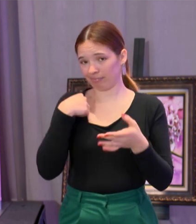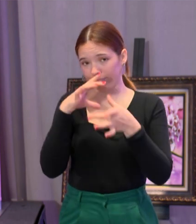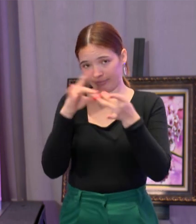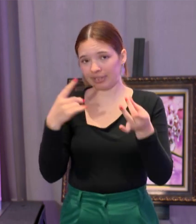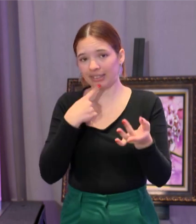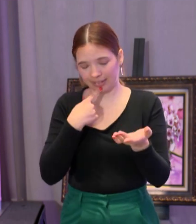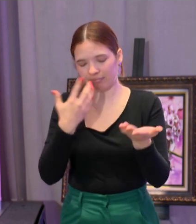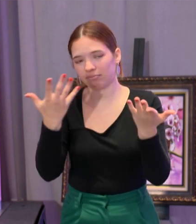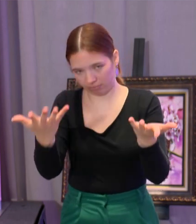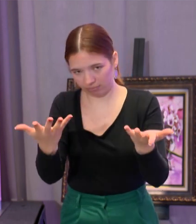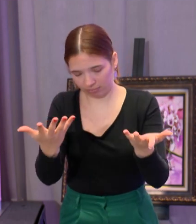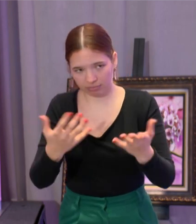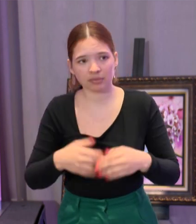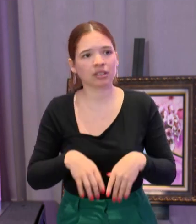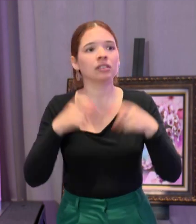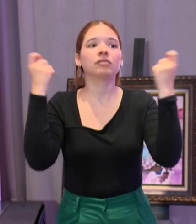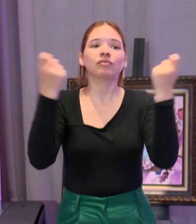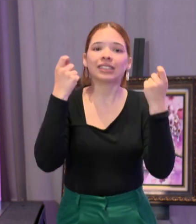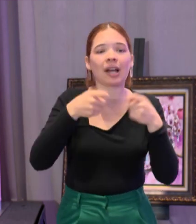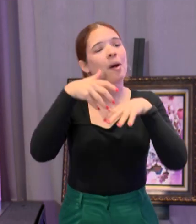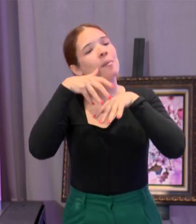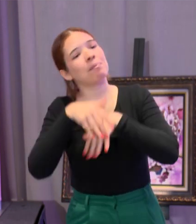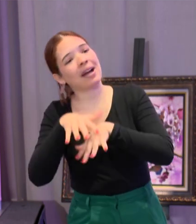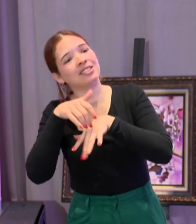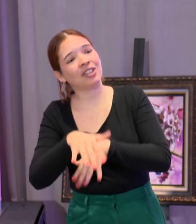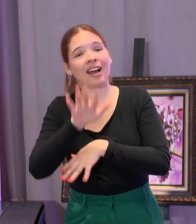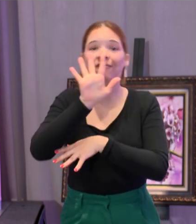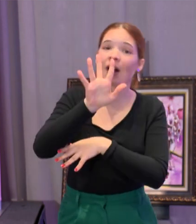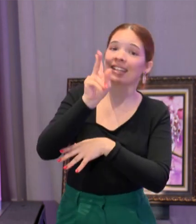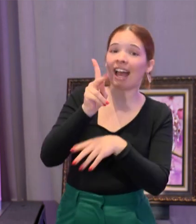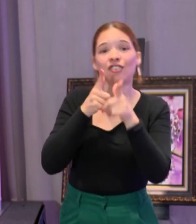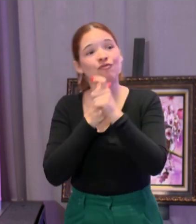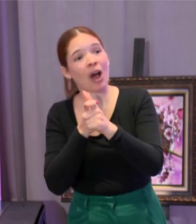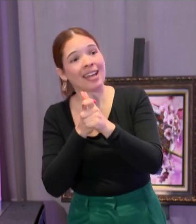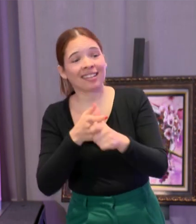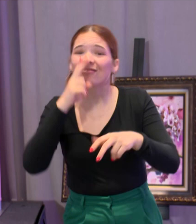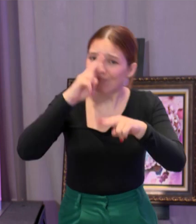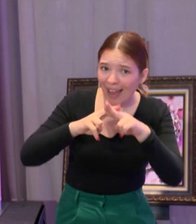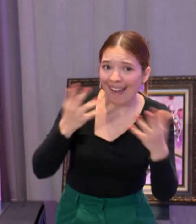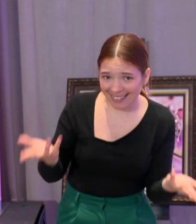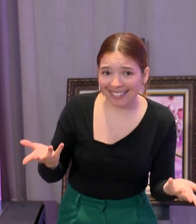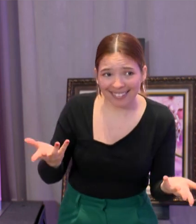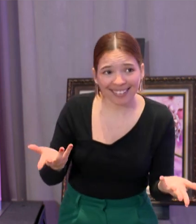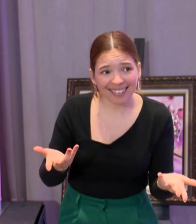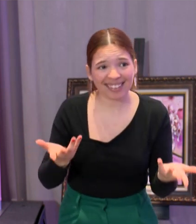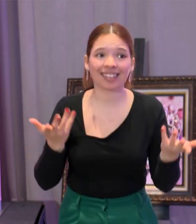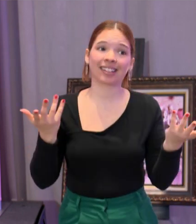THAT FESTIVALS AND PARADES AND 5K'S ARE FUN BUT IT IS NOT ALL FUN AND GAMES.